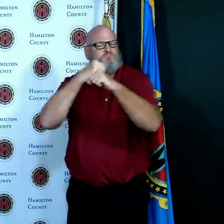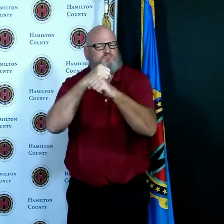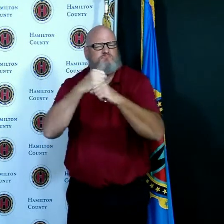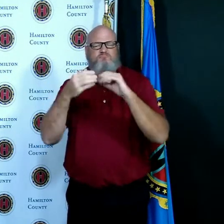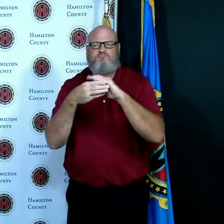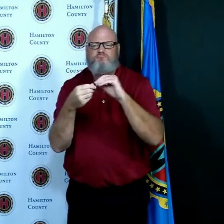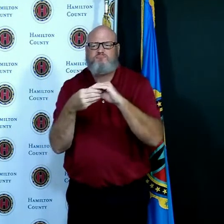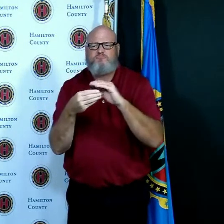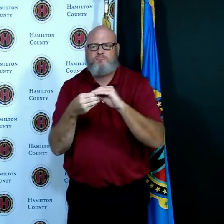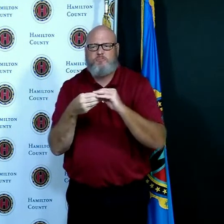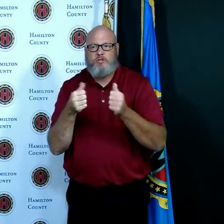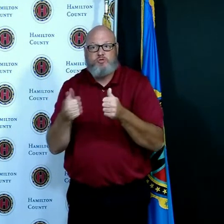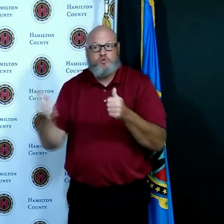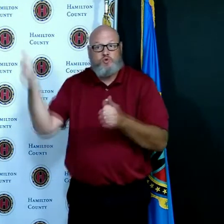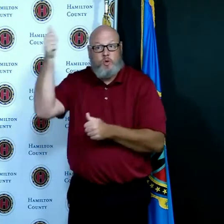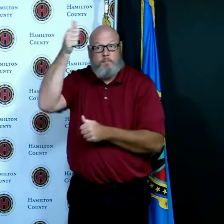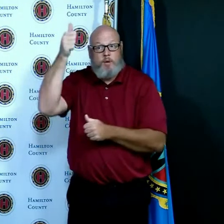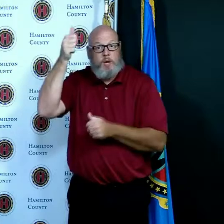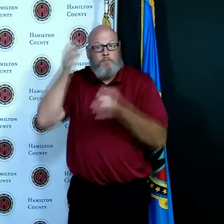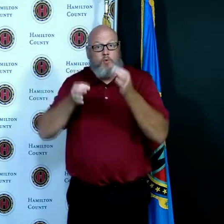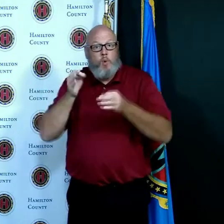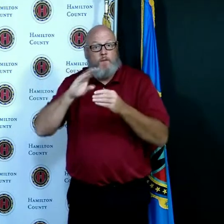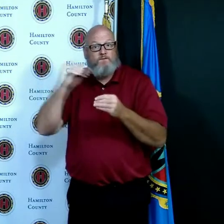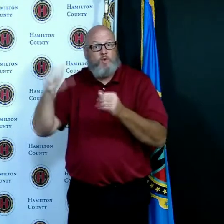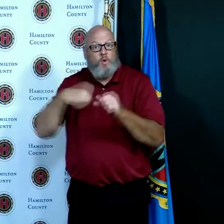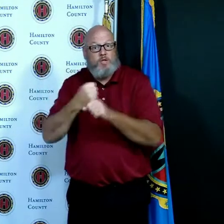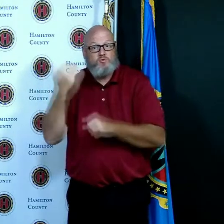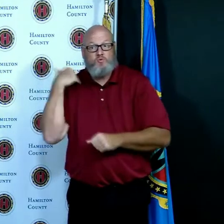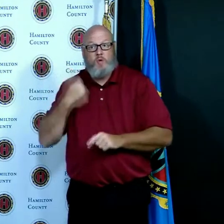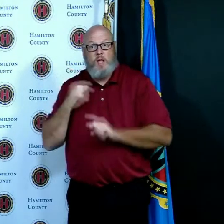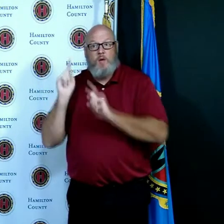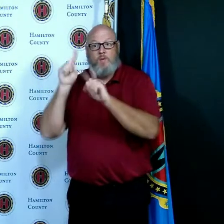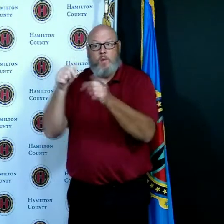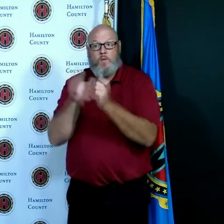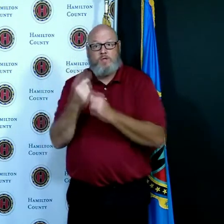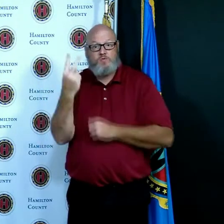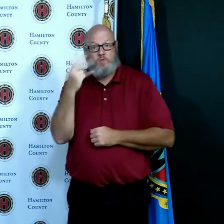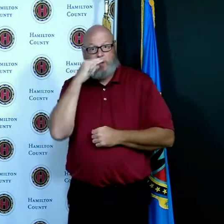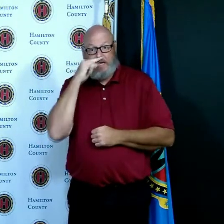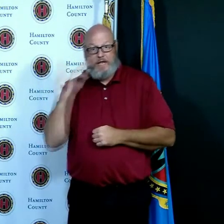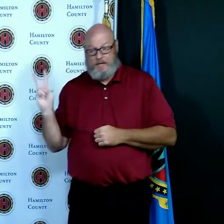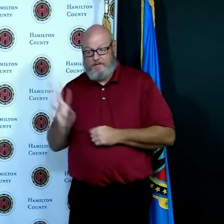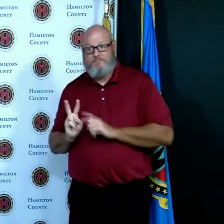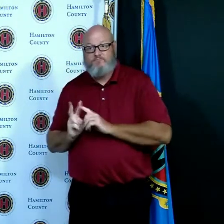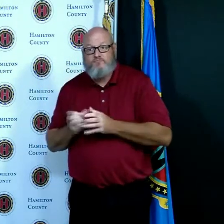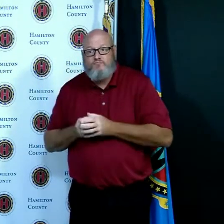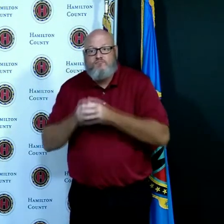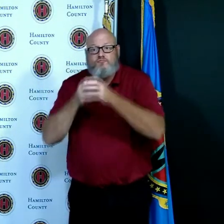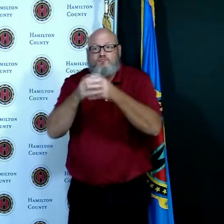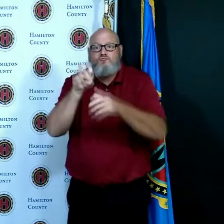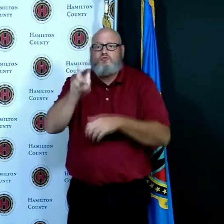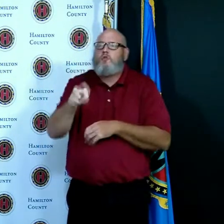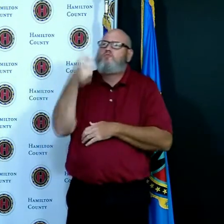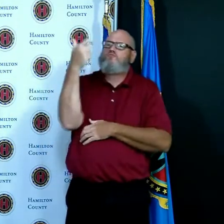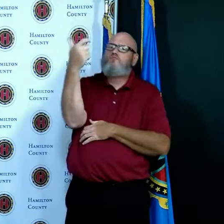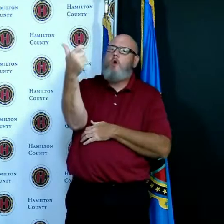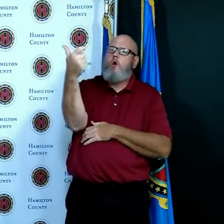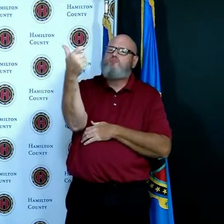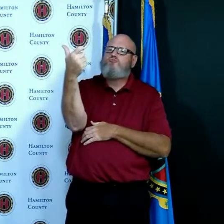and I took my two kids with me Sarah and Andrew and we sat out in the audience it's it's a very